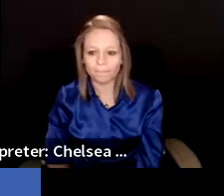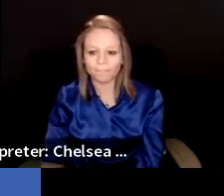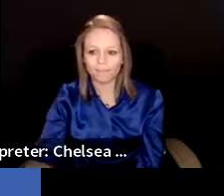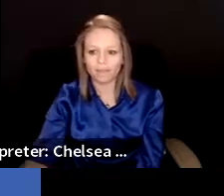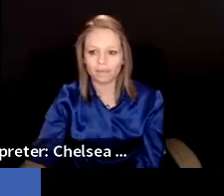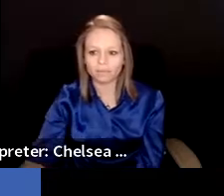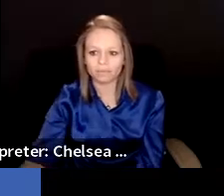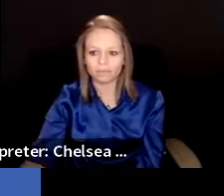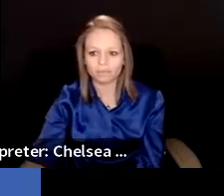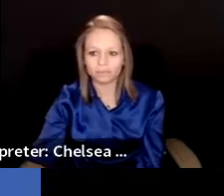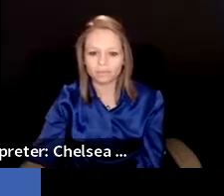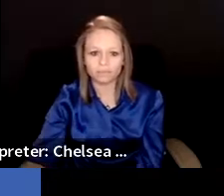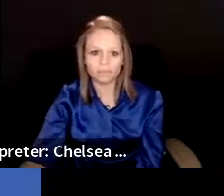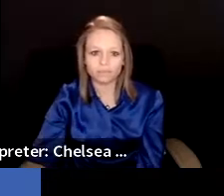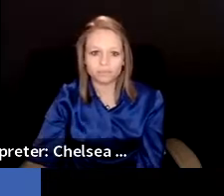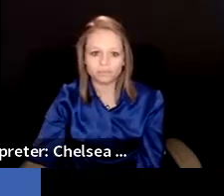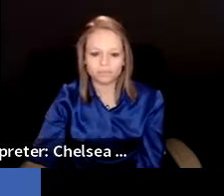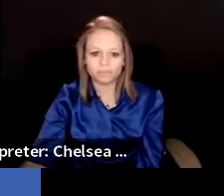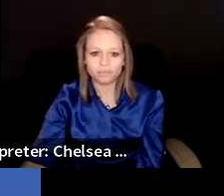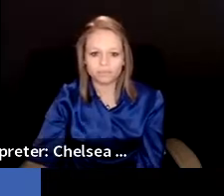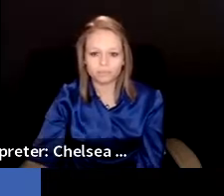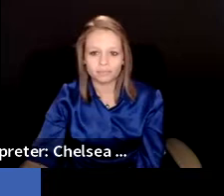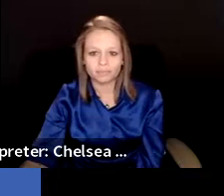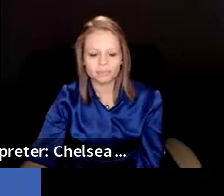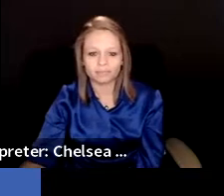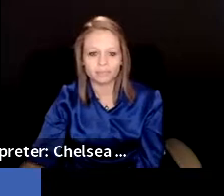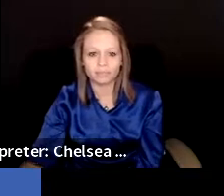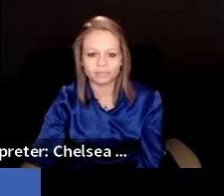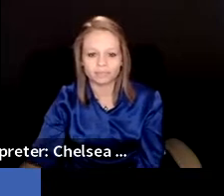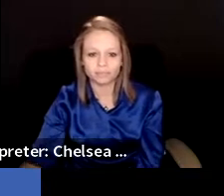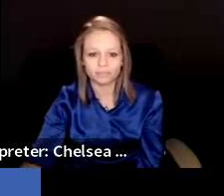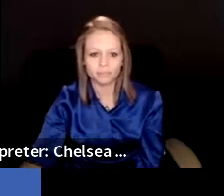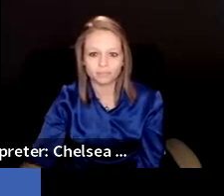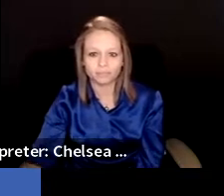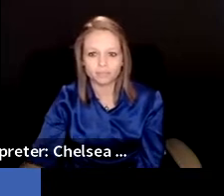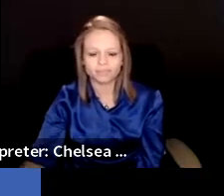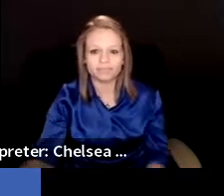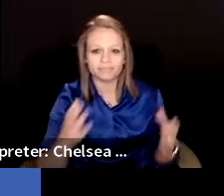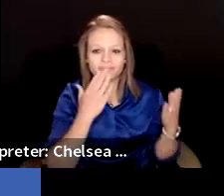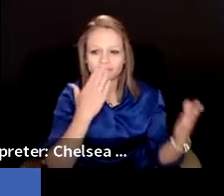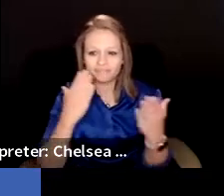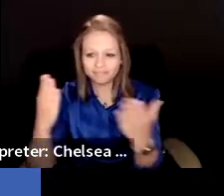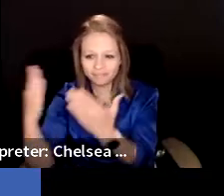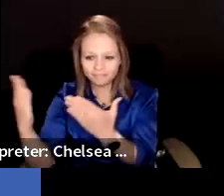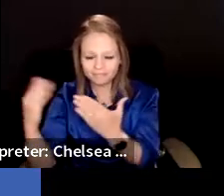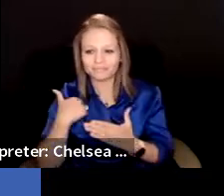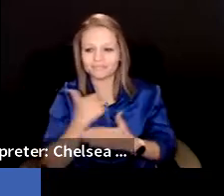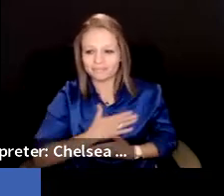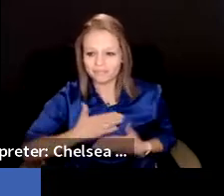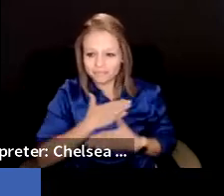Thank you everybody. I really appreciate you being here today.